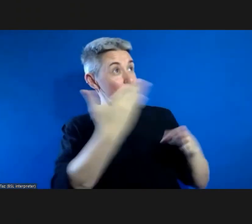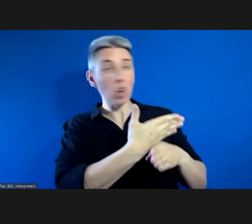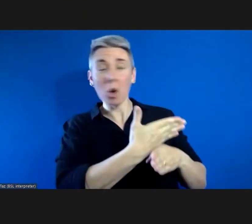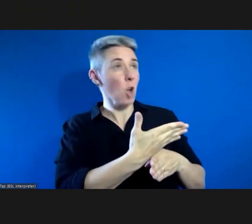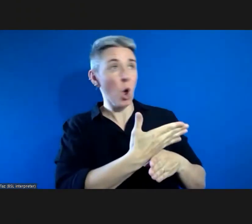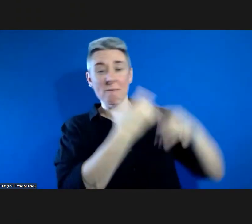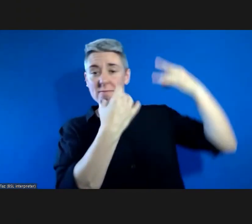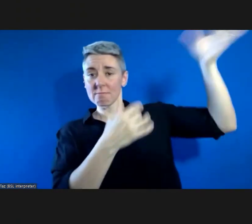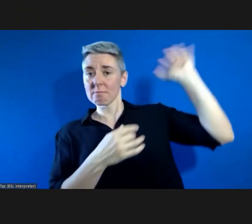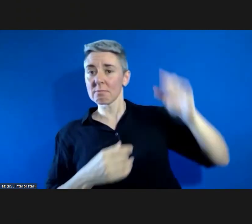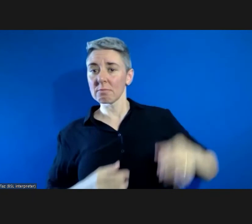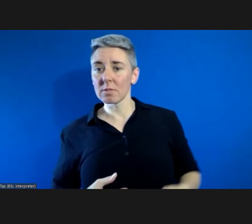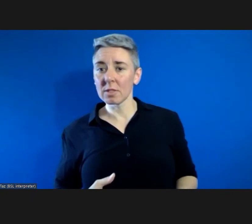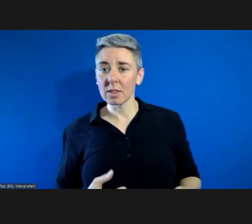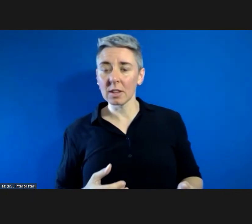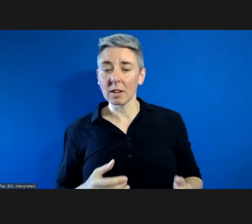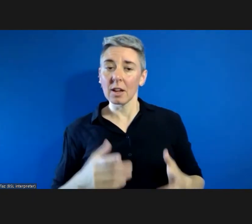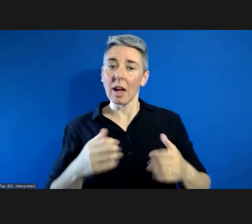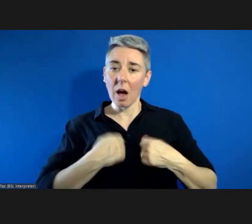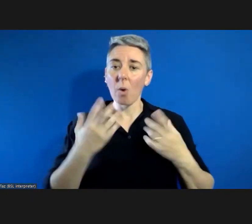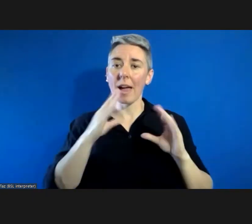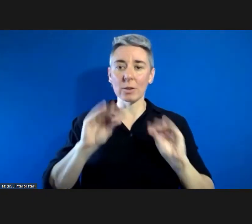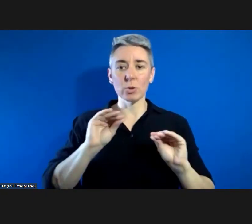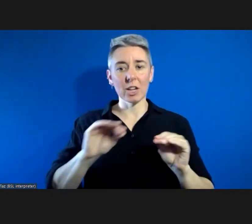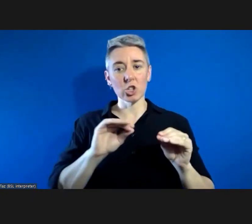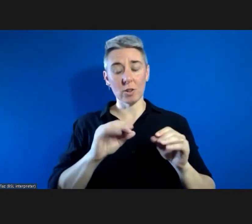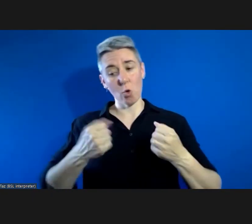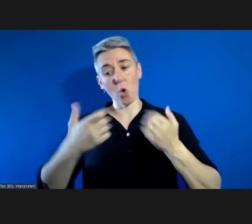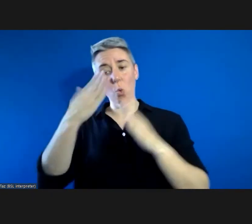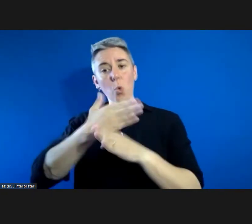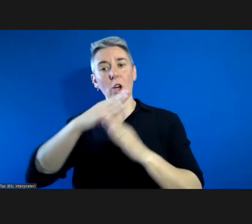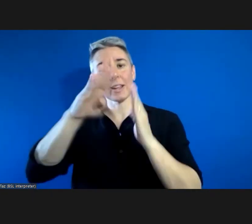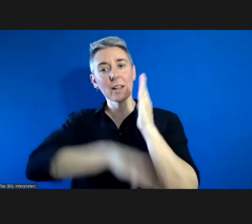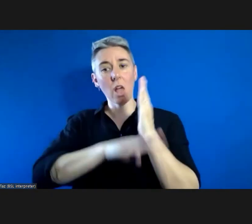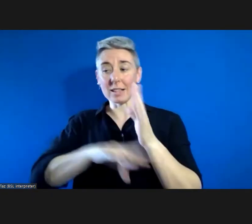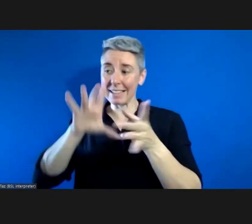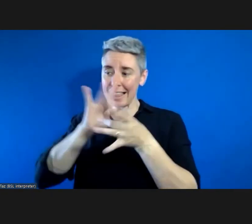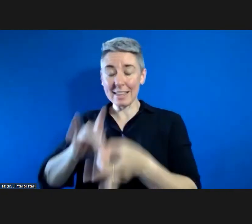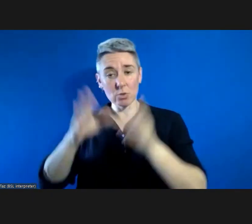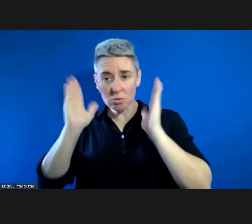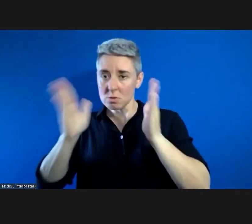education is predicated on vocations and anything else means abandoning your soul and your heritage.